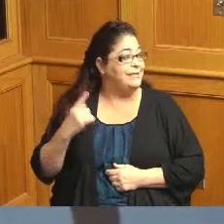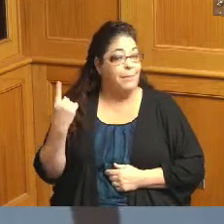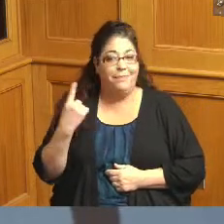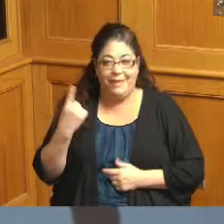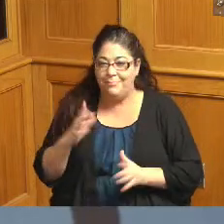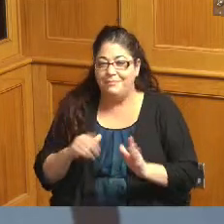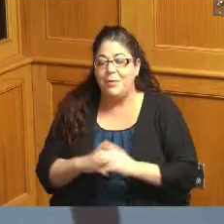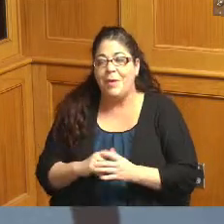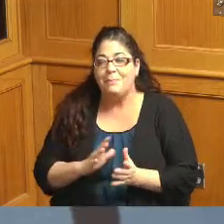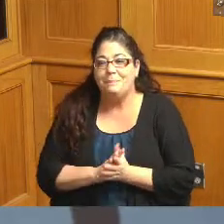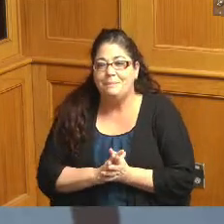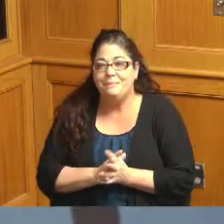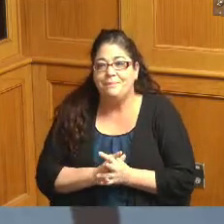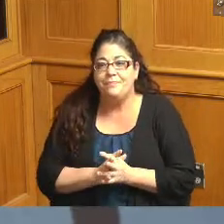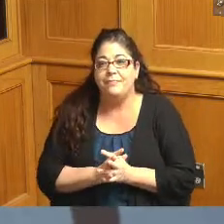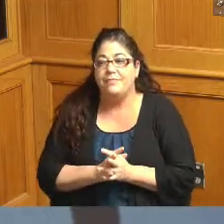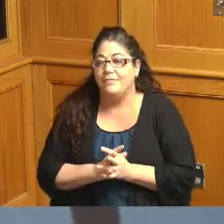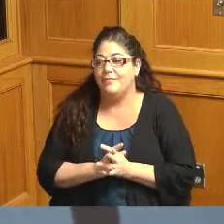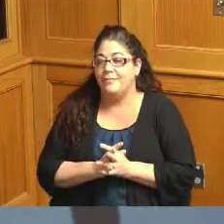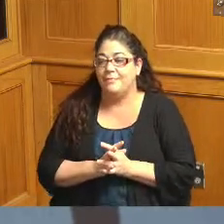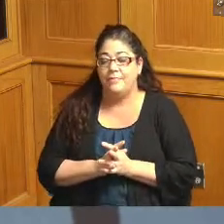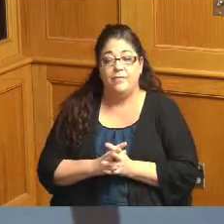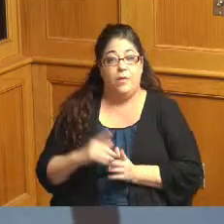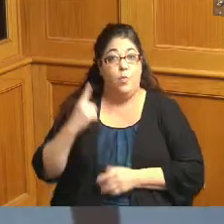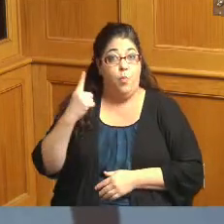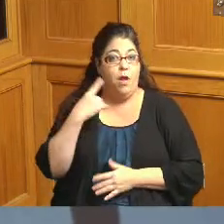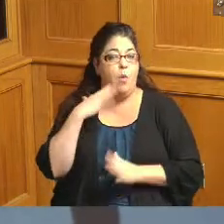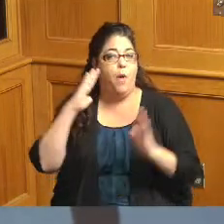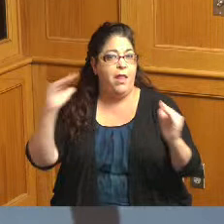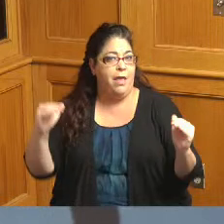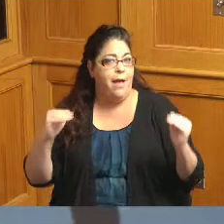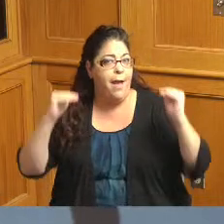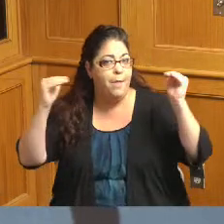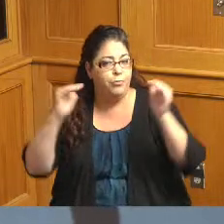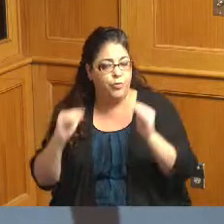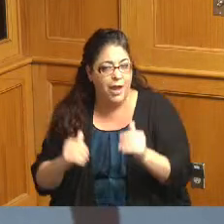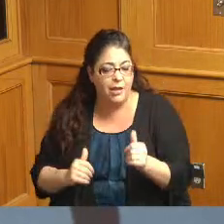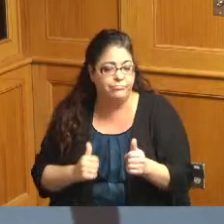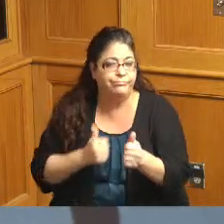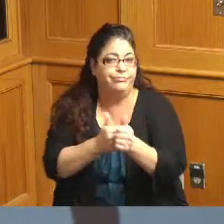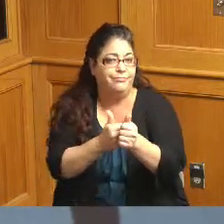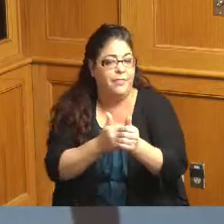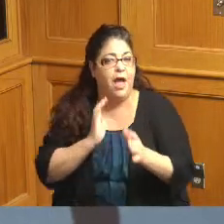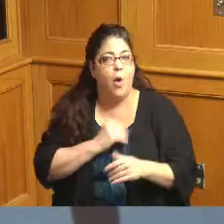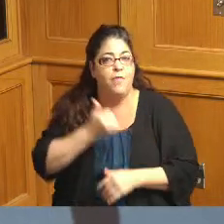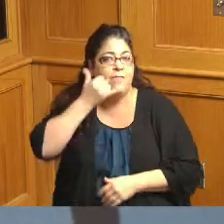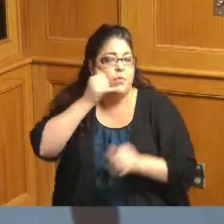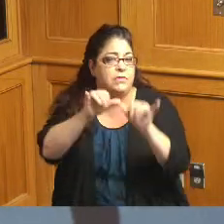so one of which is an upgrade in our phone system we have been in contact and received